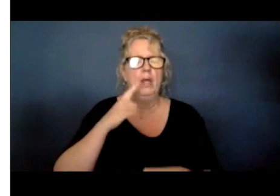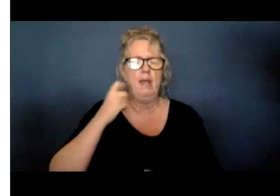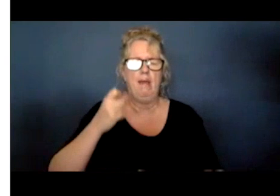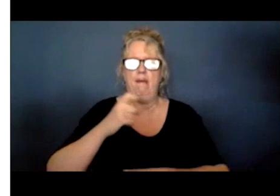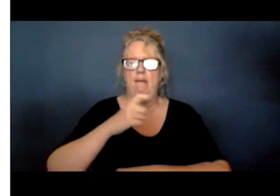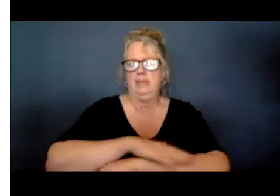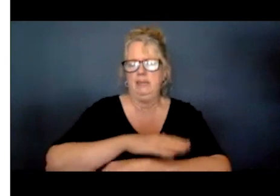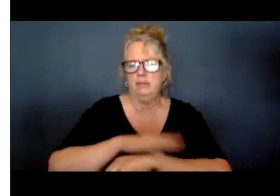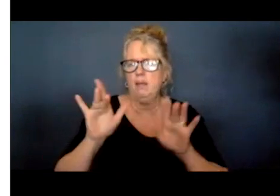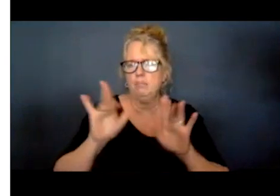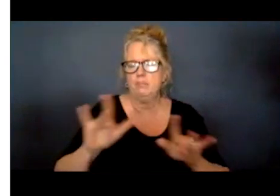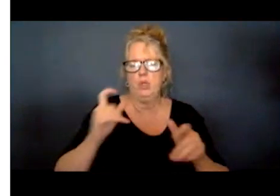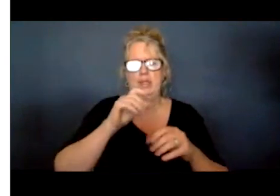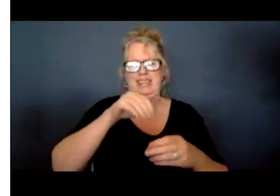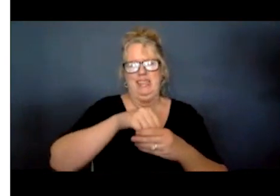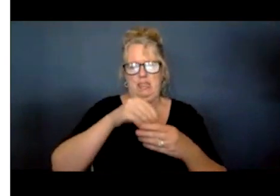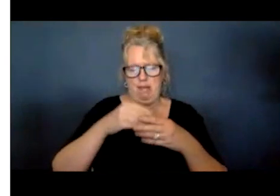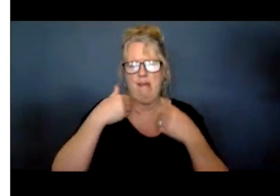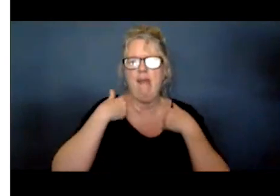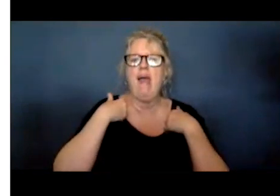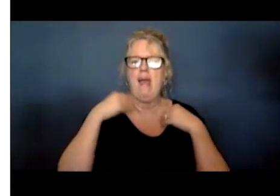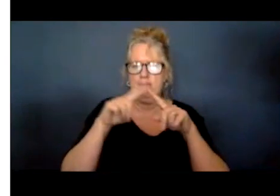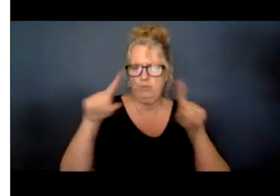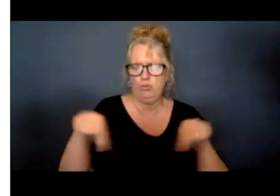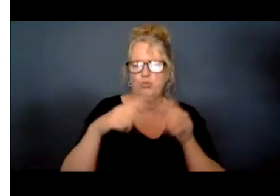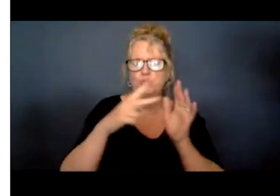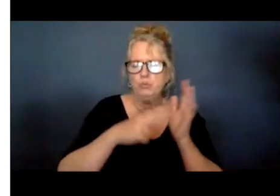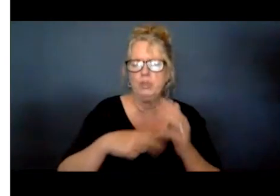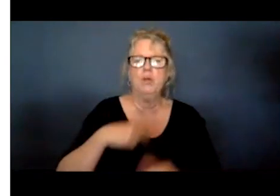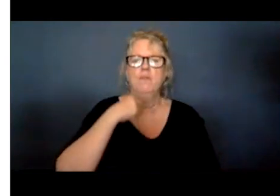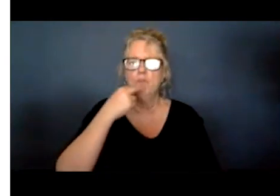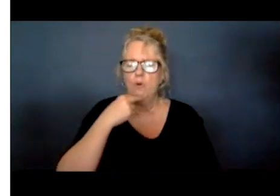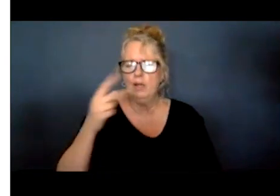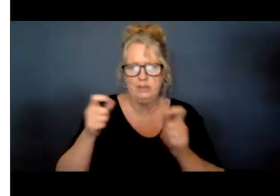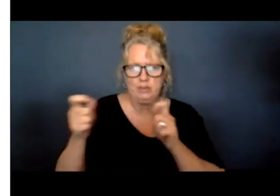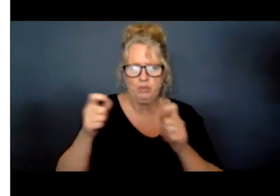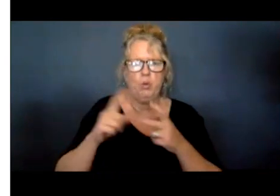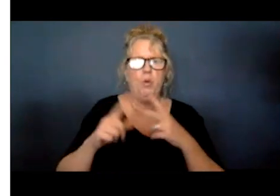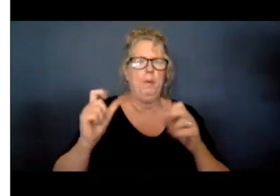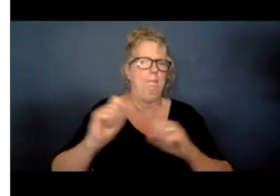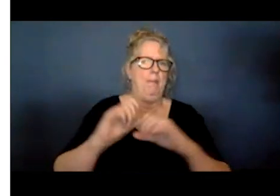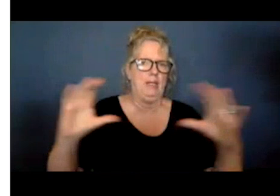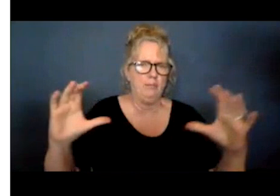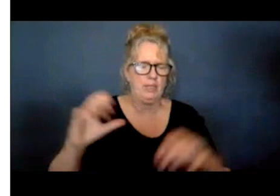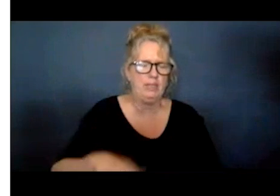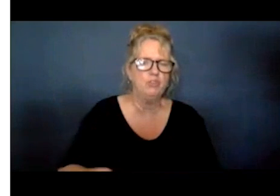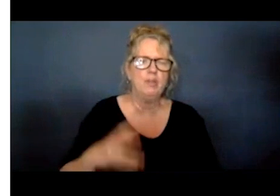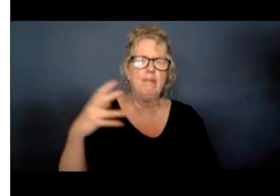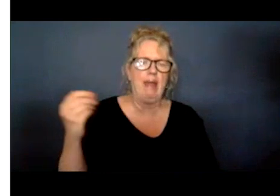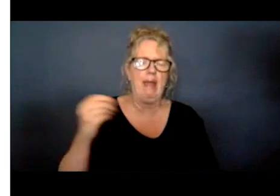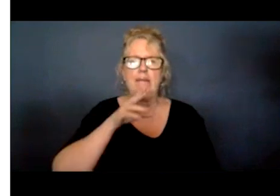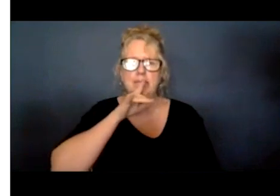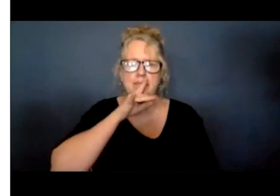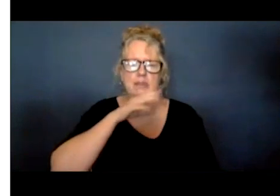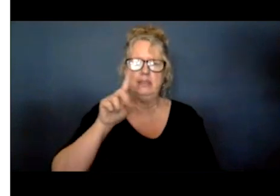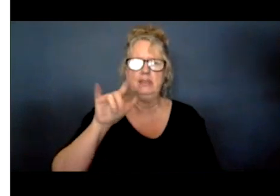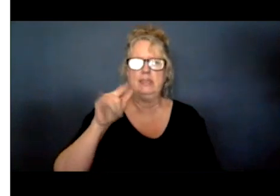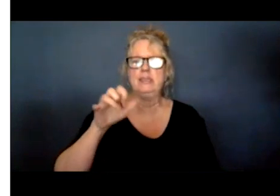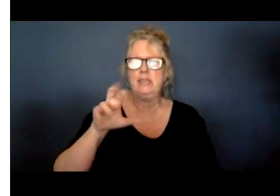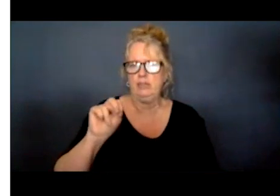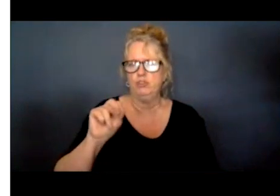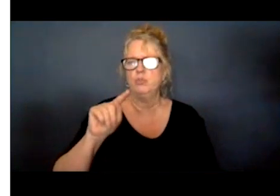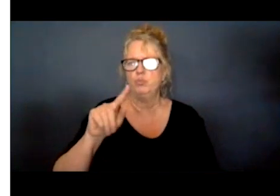now come with built-in screen readers, voice control, magnification, and dictation tools.